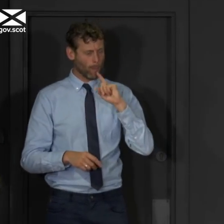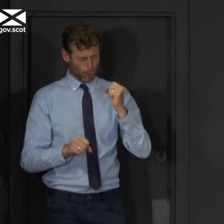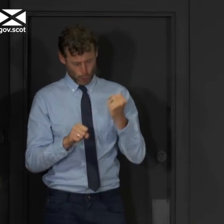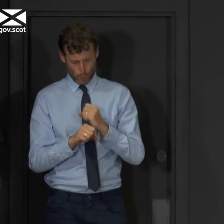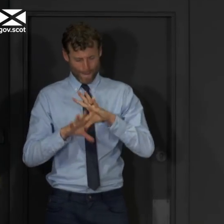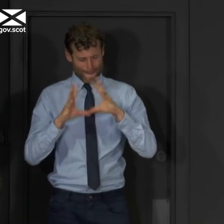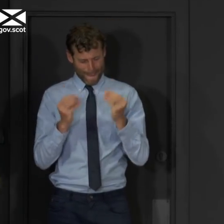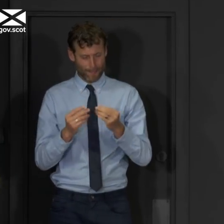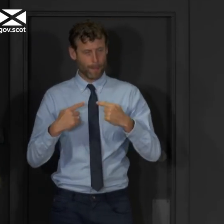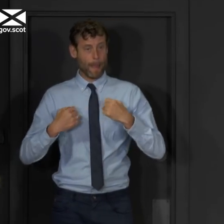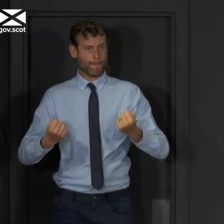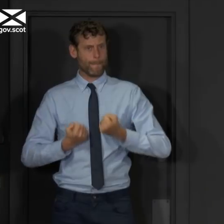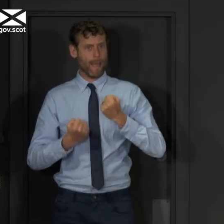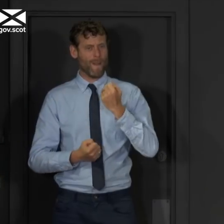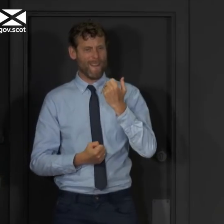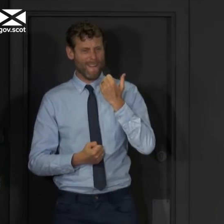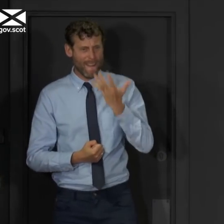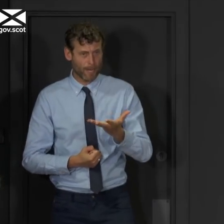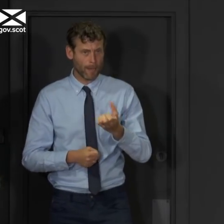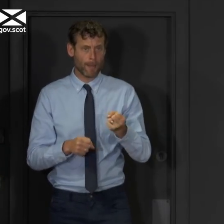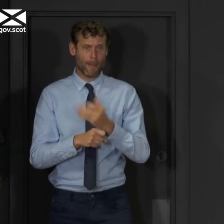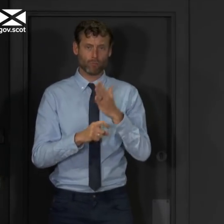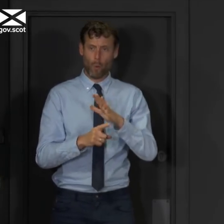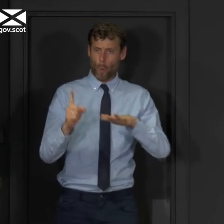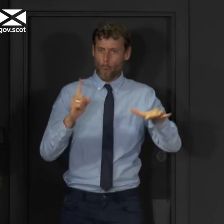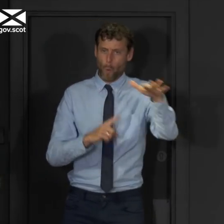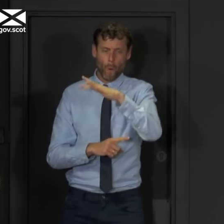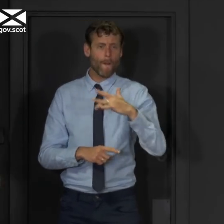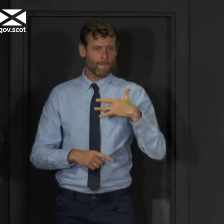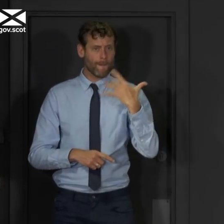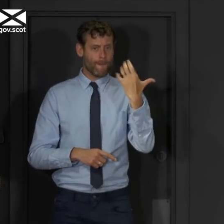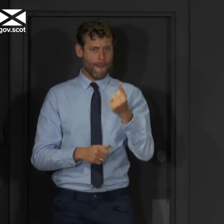feels abandoned, and where we are failing that at any point we will try to redouble